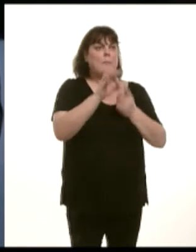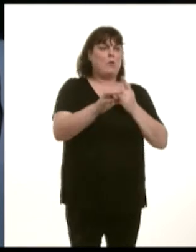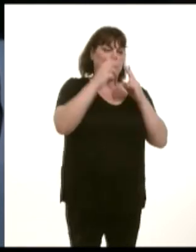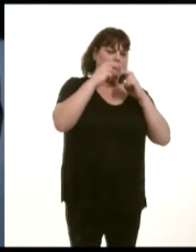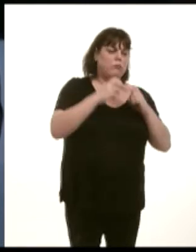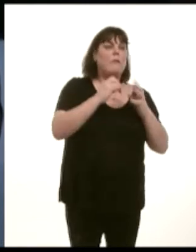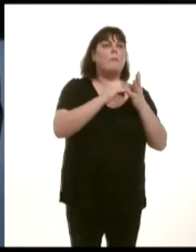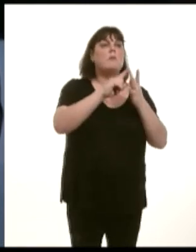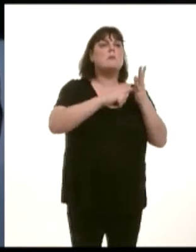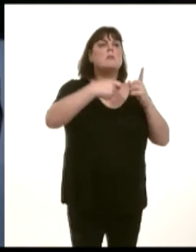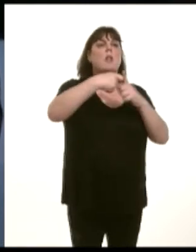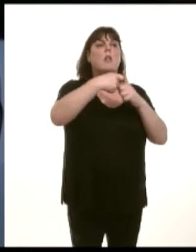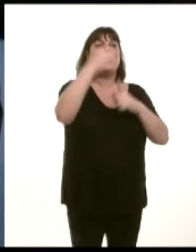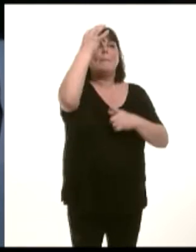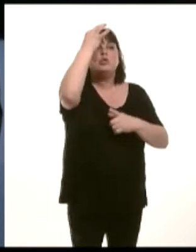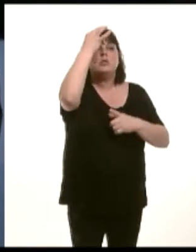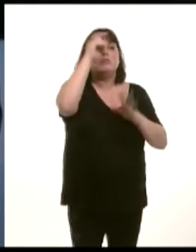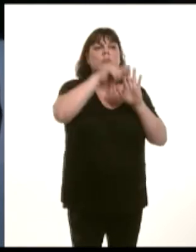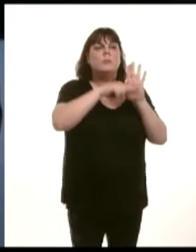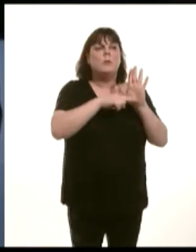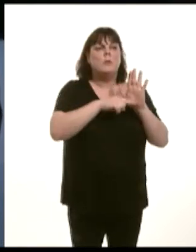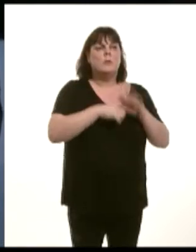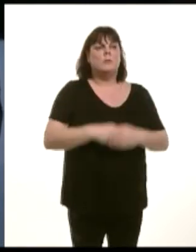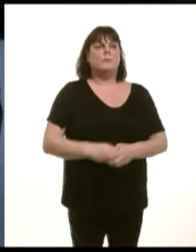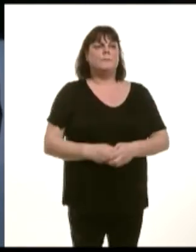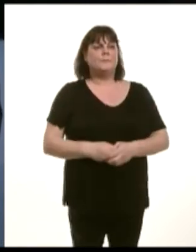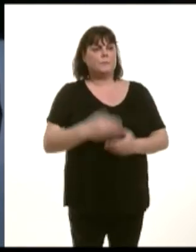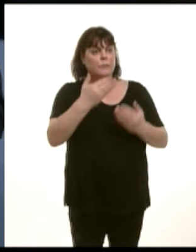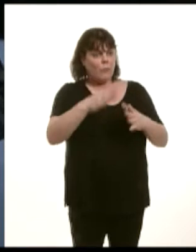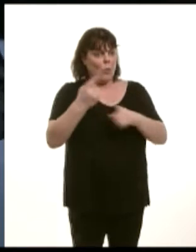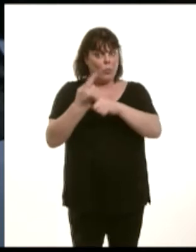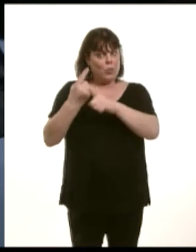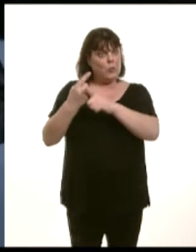Will you also raise with the Prime Minister the need for closer co-operation during that